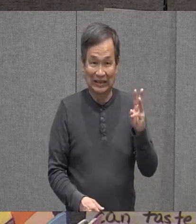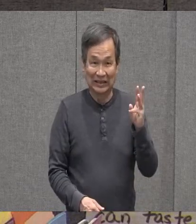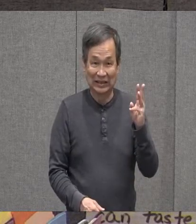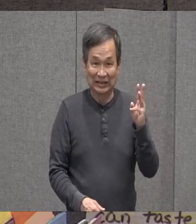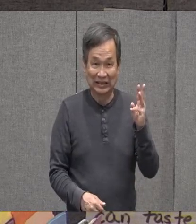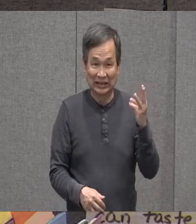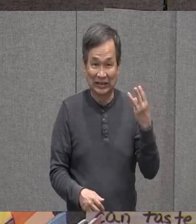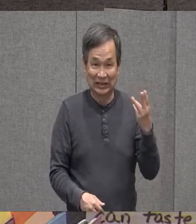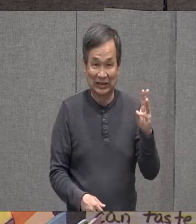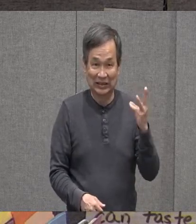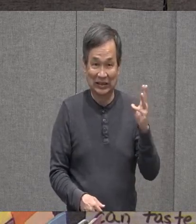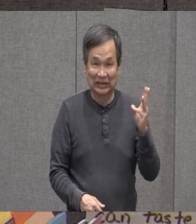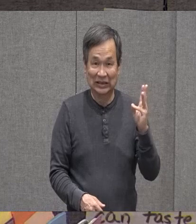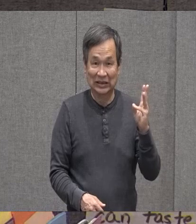make a big jump of 10,